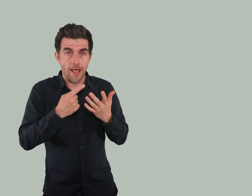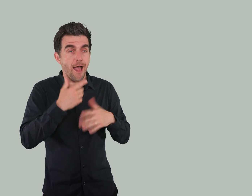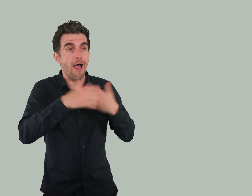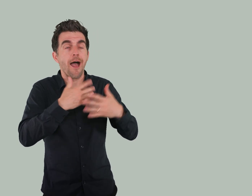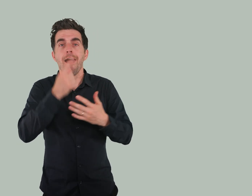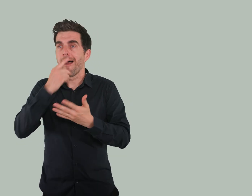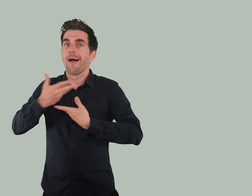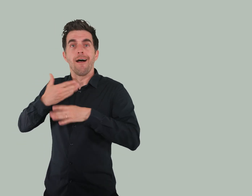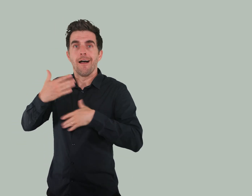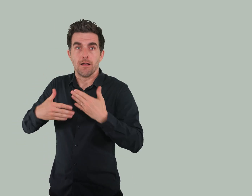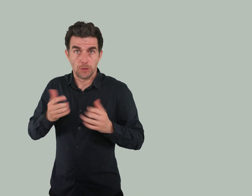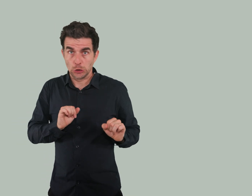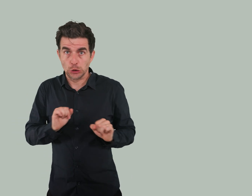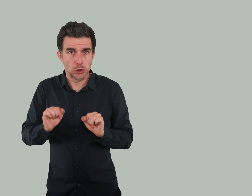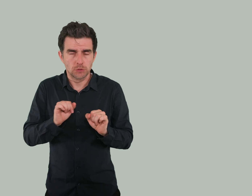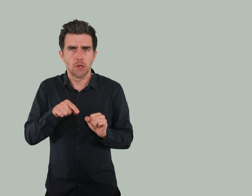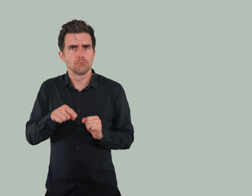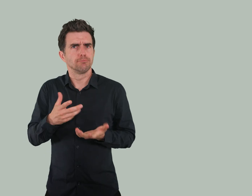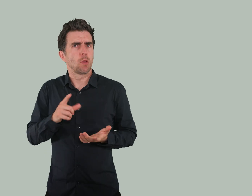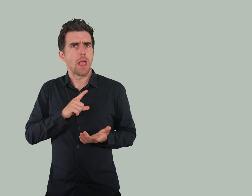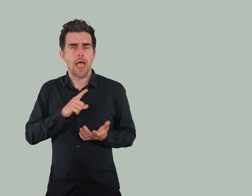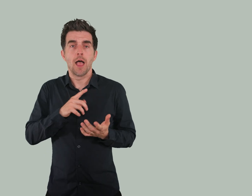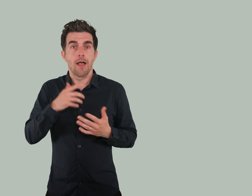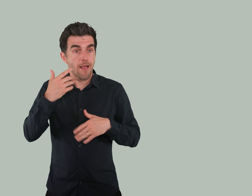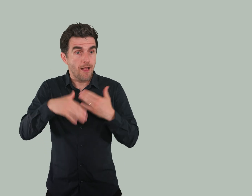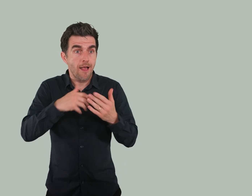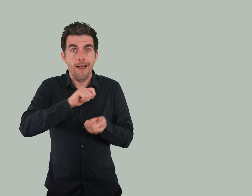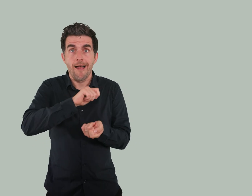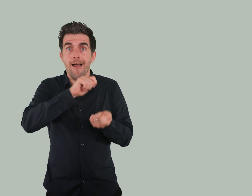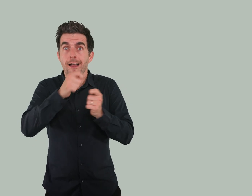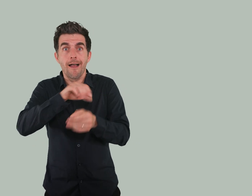because they have not yet acquired the qualifications, training or skills those jobs require.